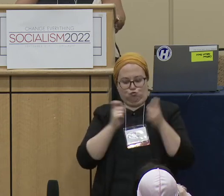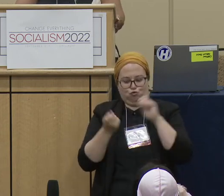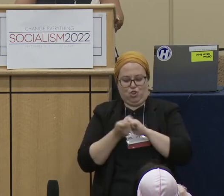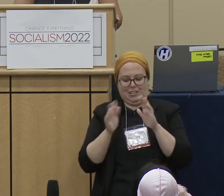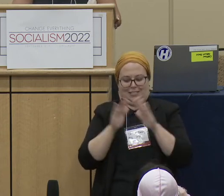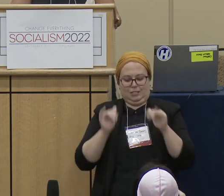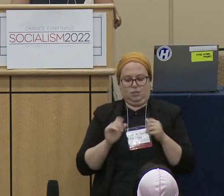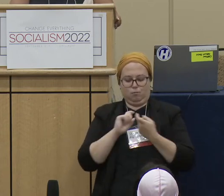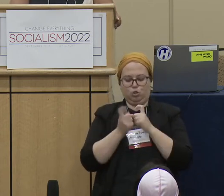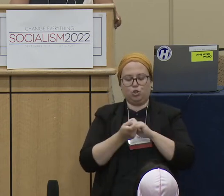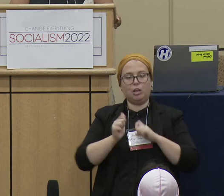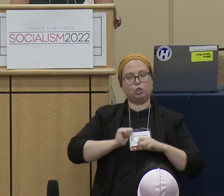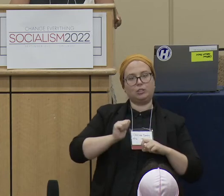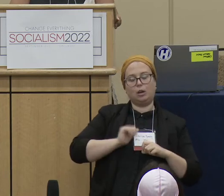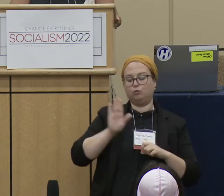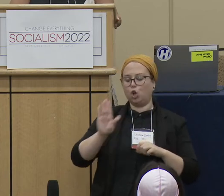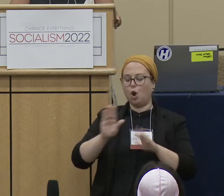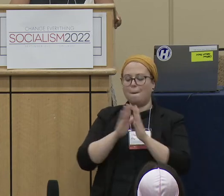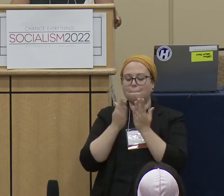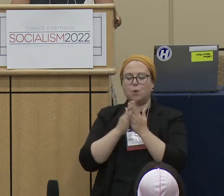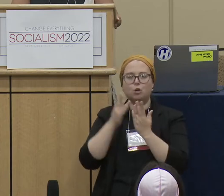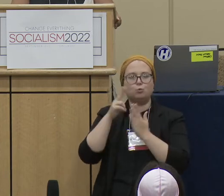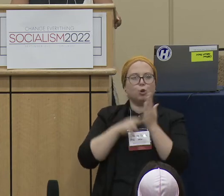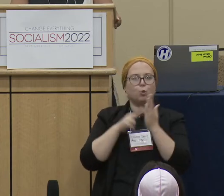change systems and ourselves. Her books were read in elite